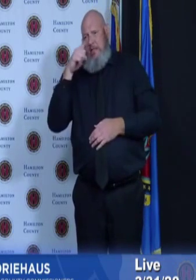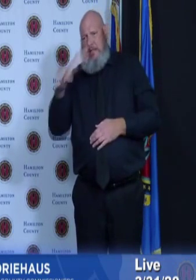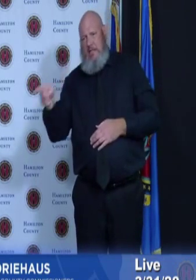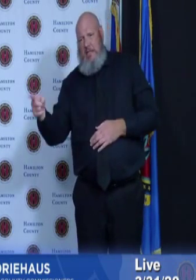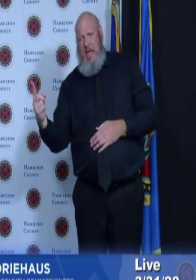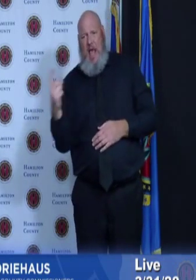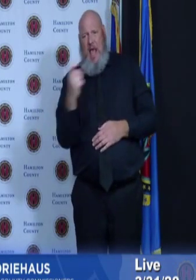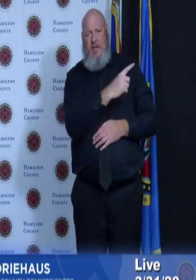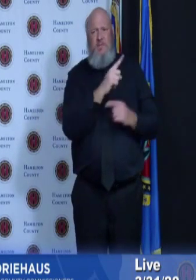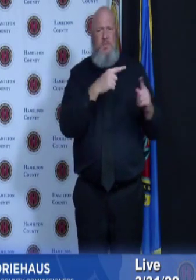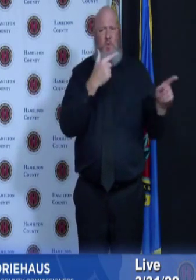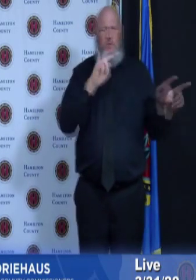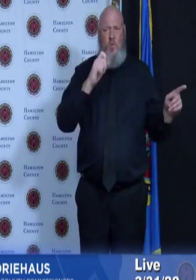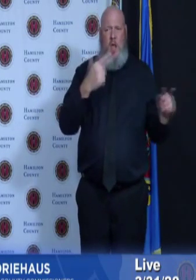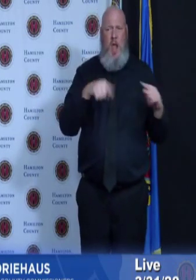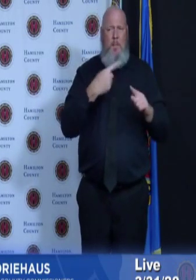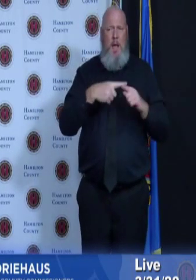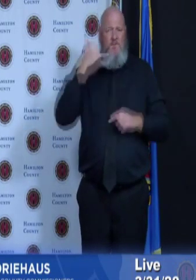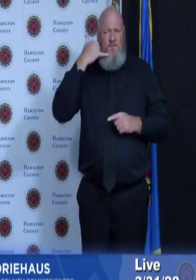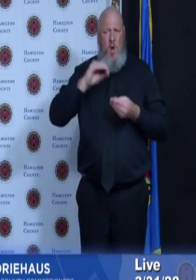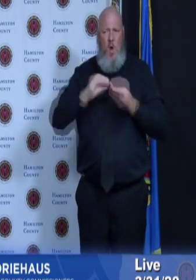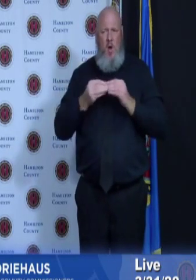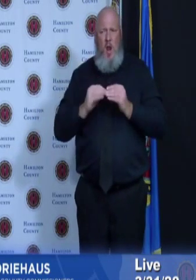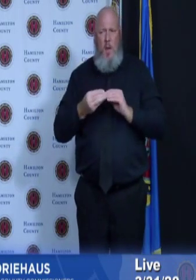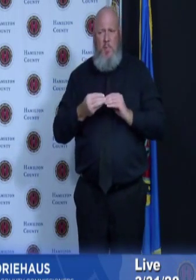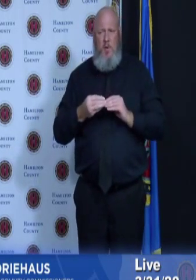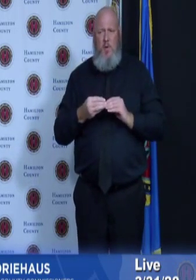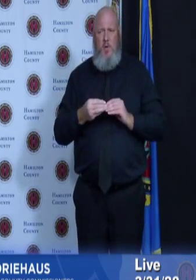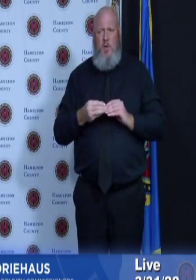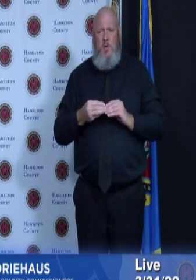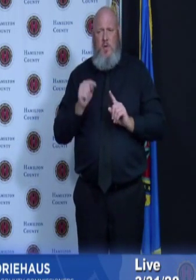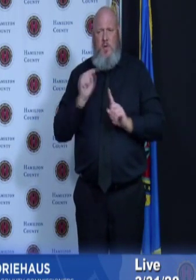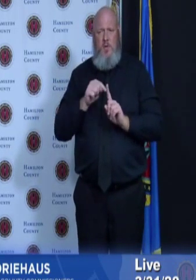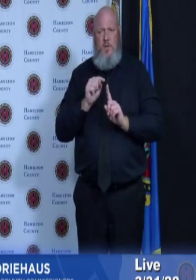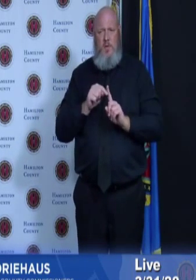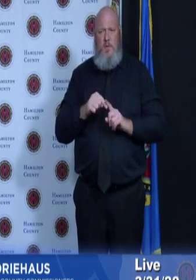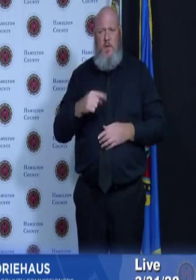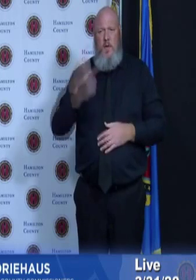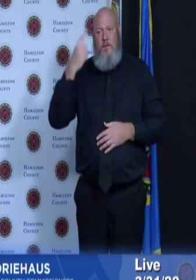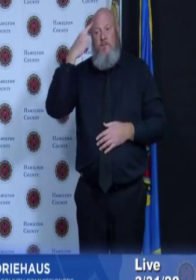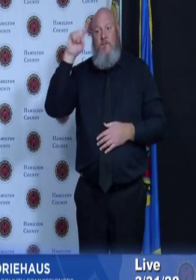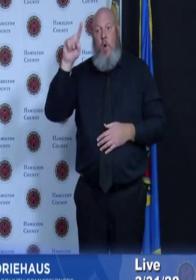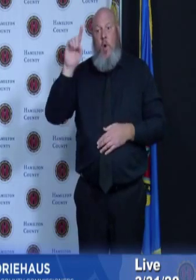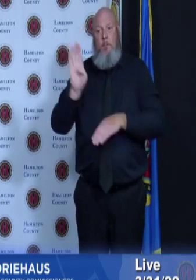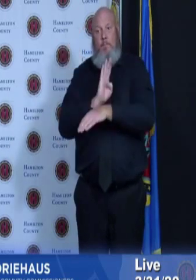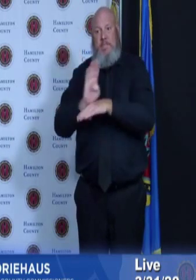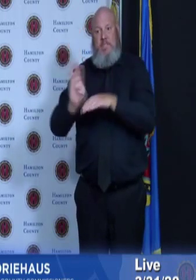talked about this before about this idea that business owners and employees have